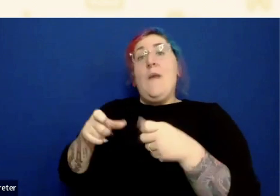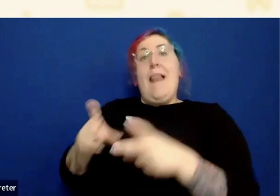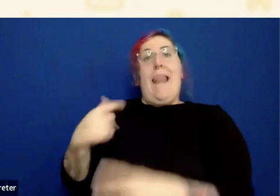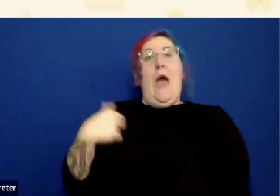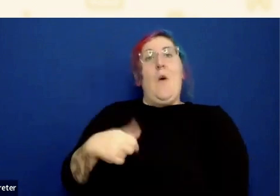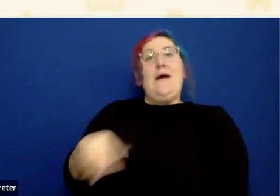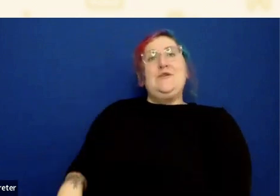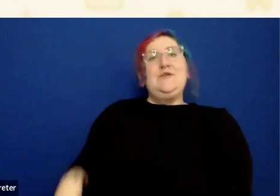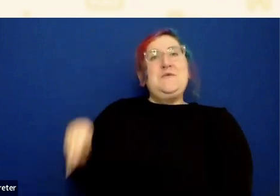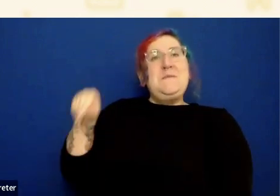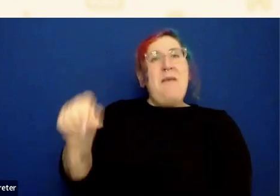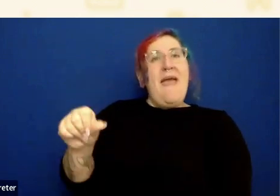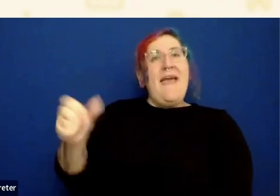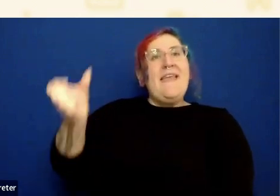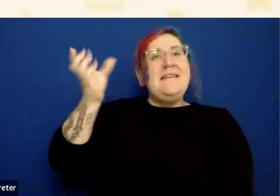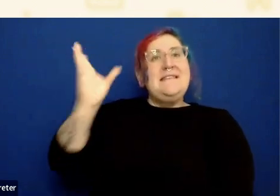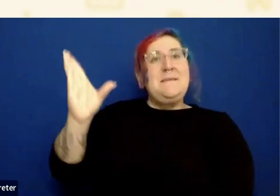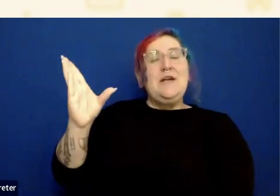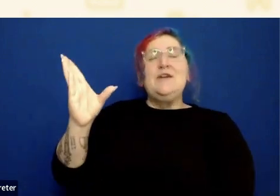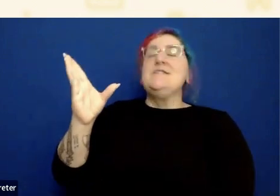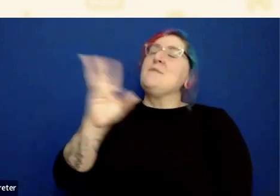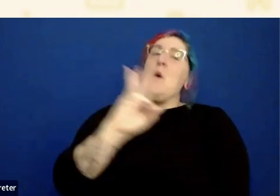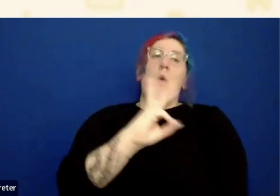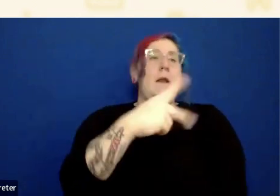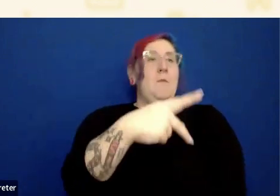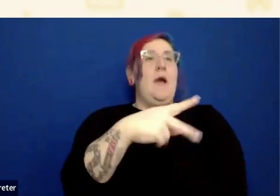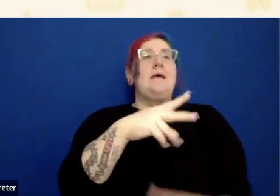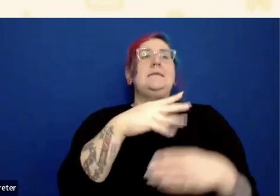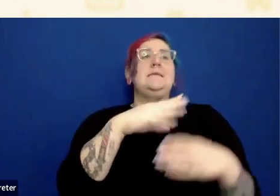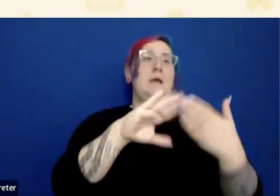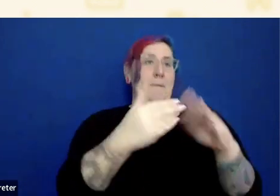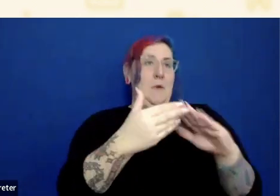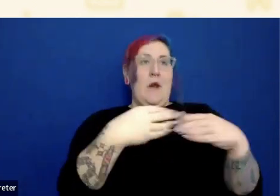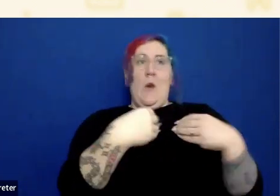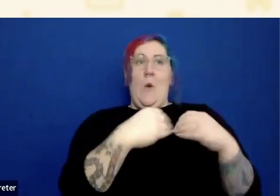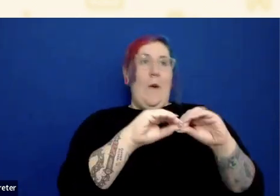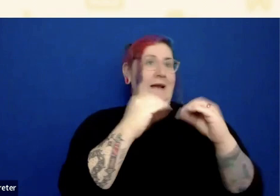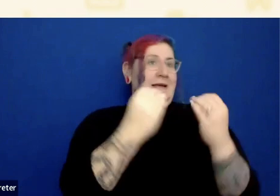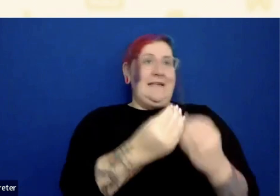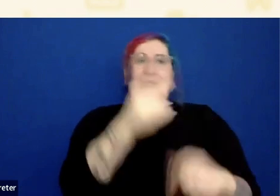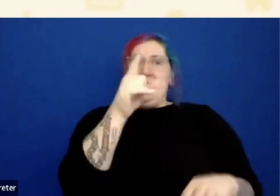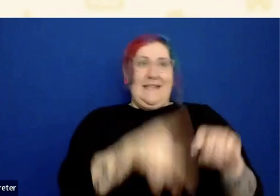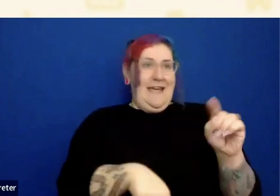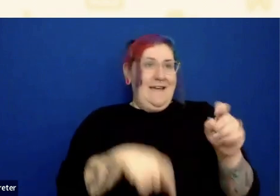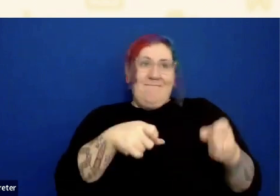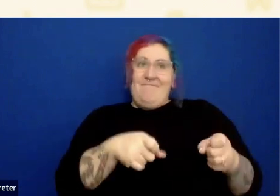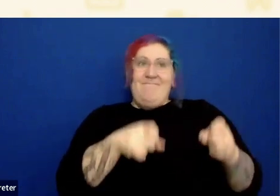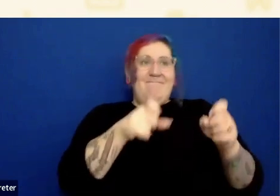The WordPress Community Organization does not permit organizations